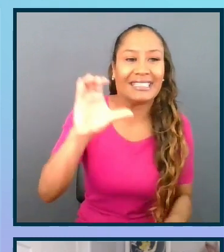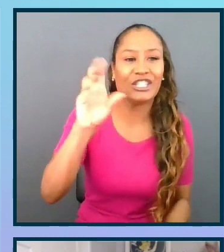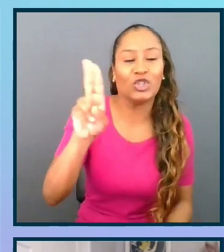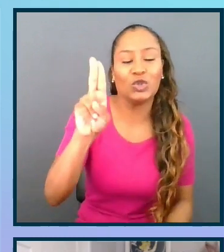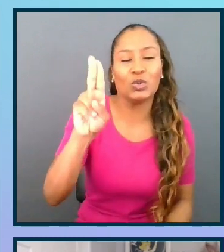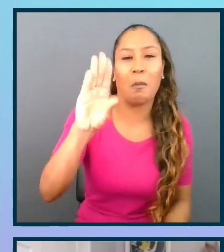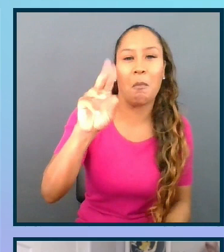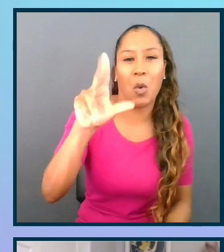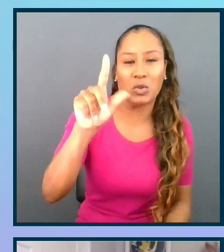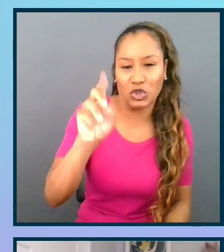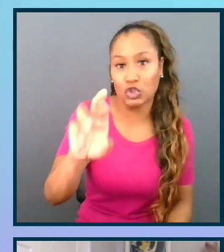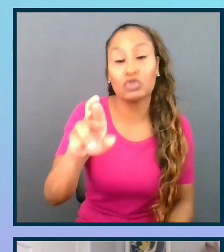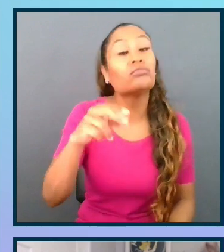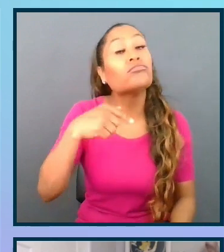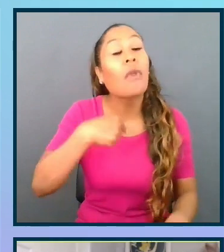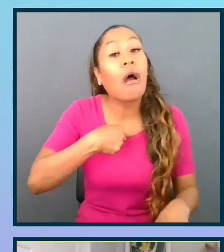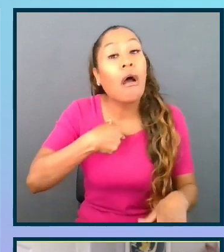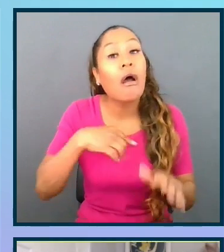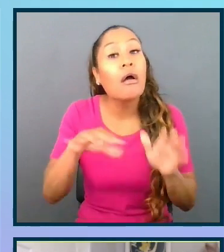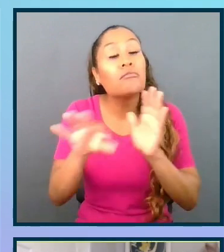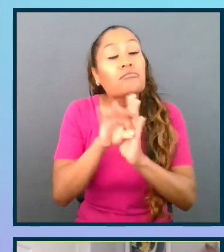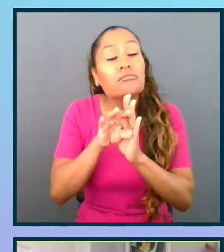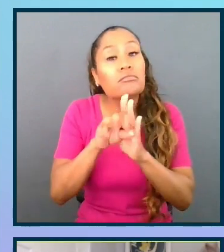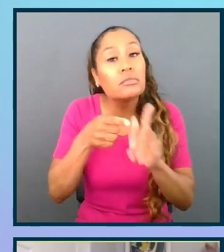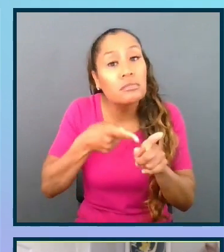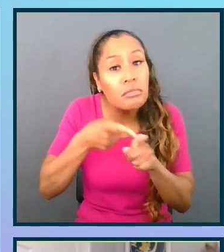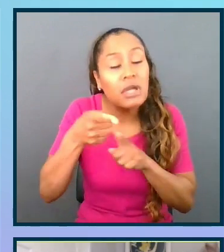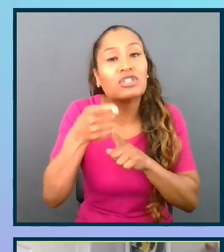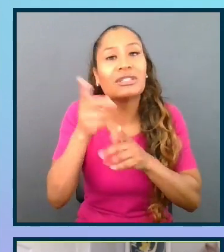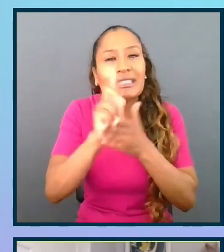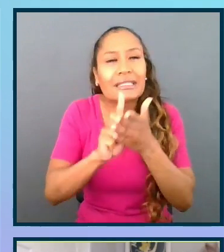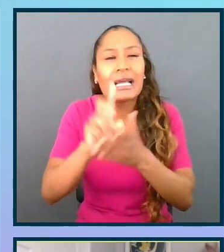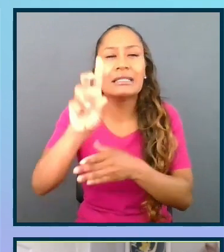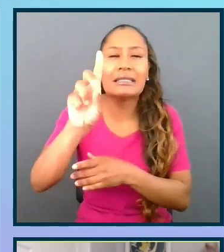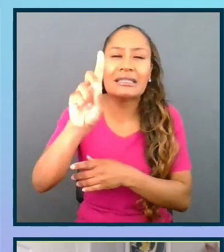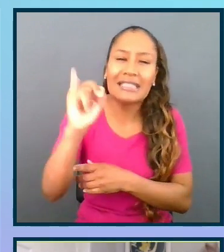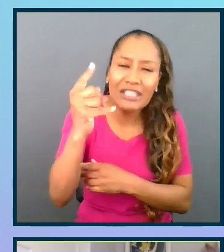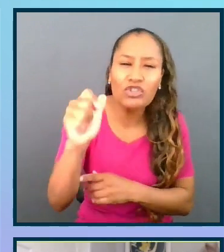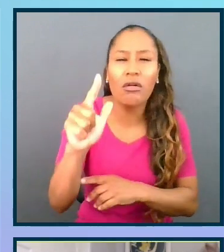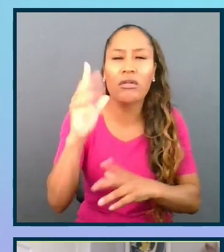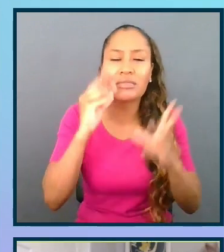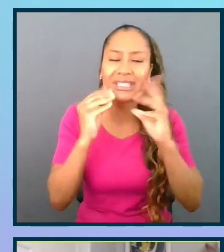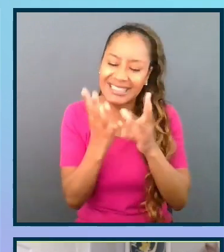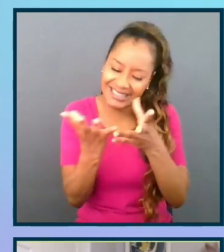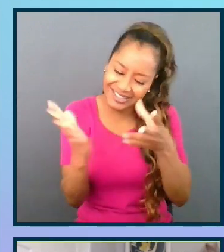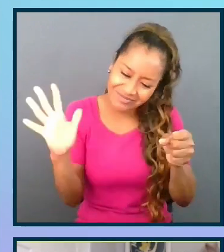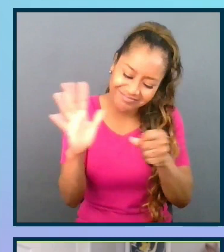I've chosen to specialize in designing digital experiences that are as inclusive as possible.